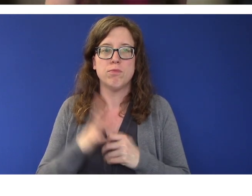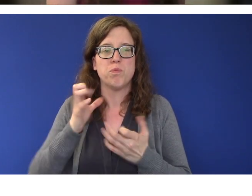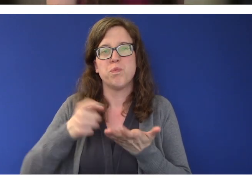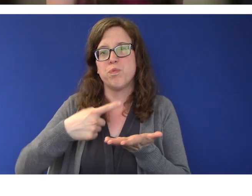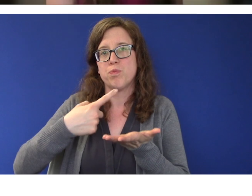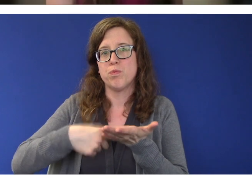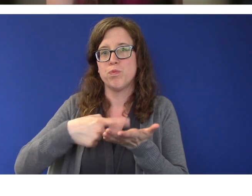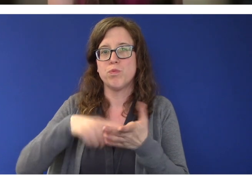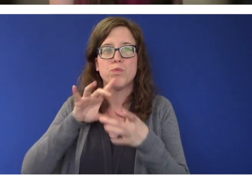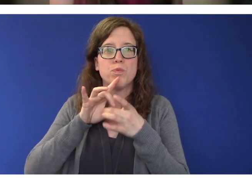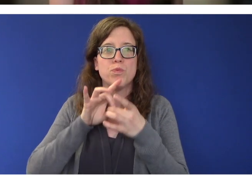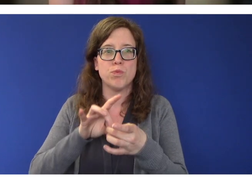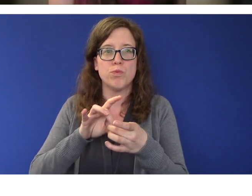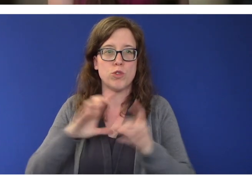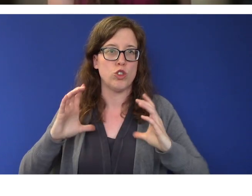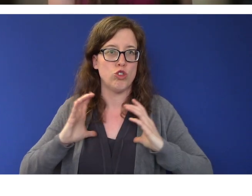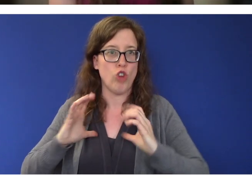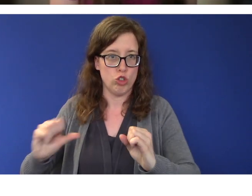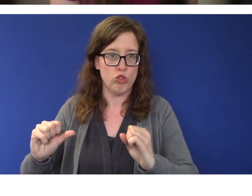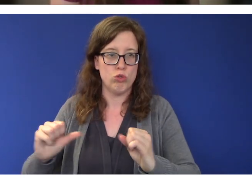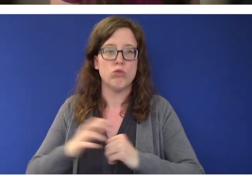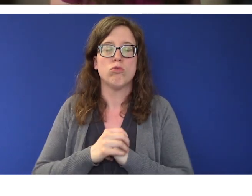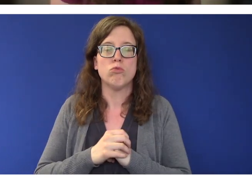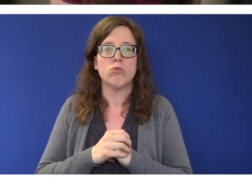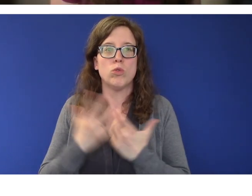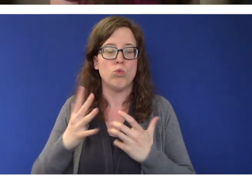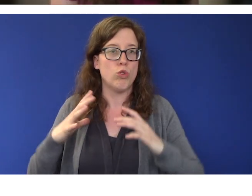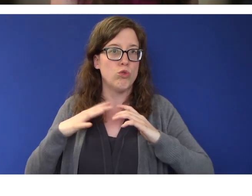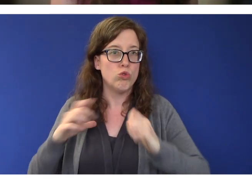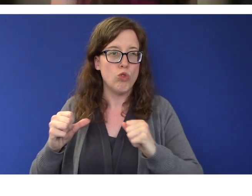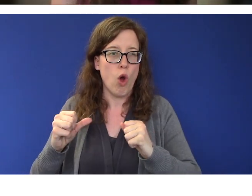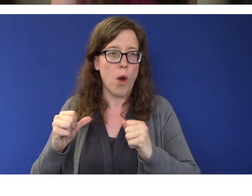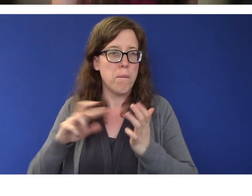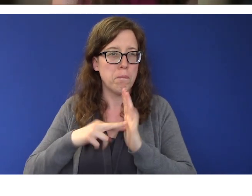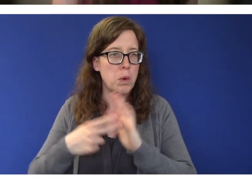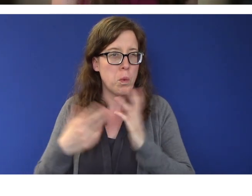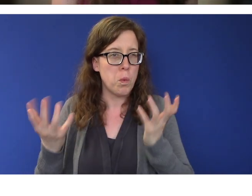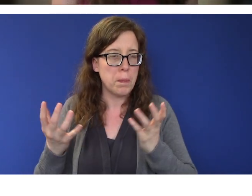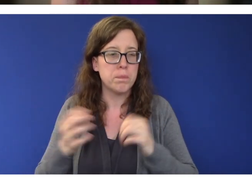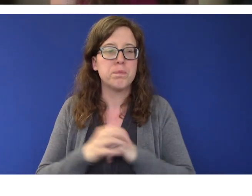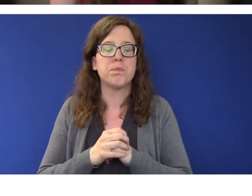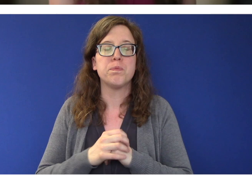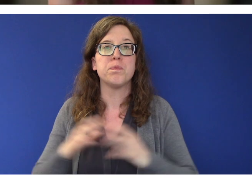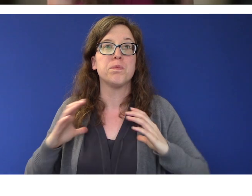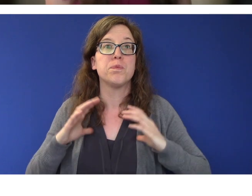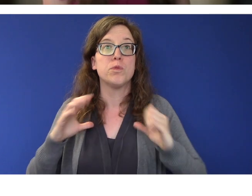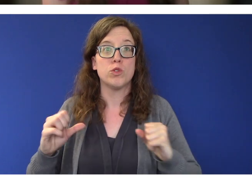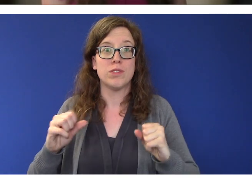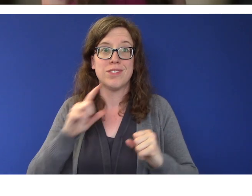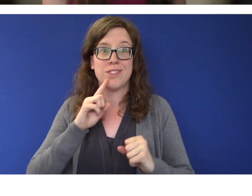Just to talk a little bit about CHARGE Syndrome and what CHARGE Syndrome is. So, CHARGE Syndrome is a